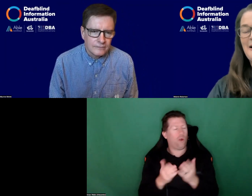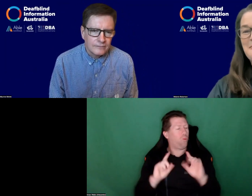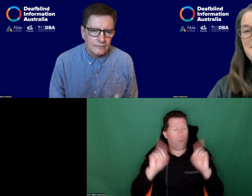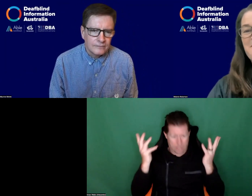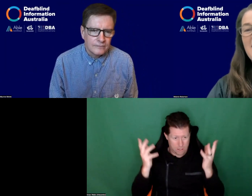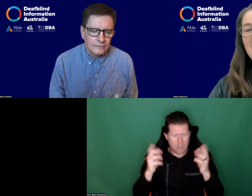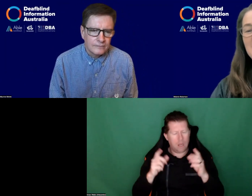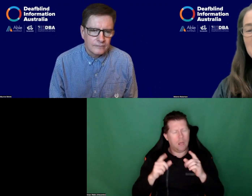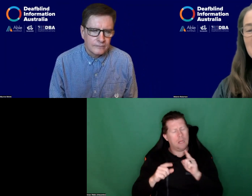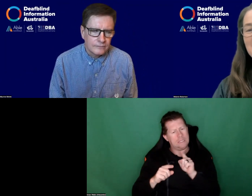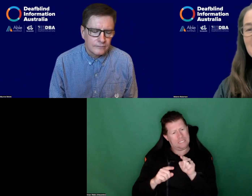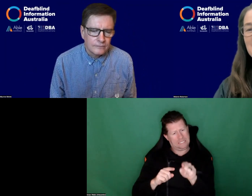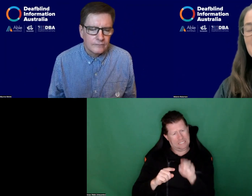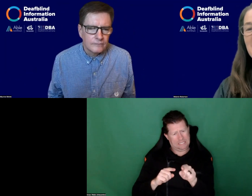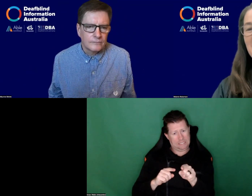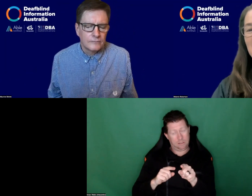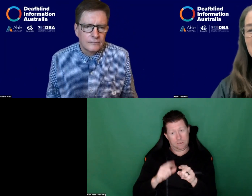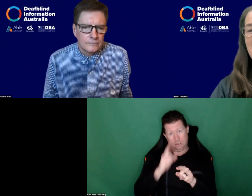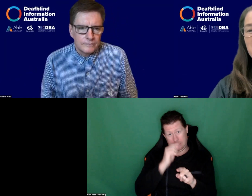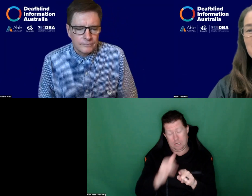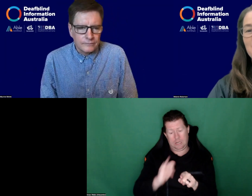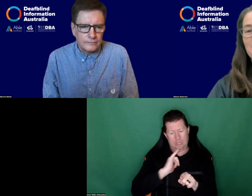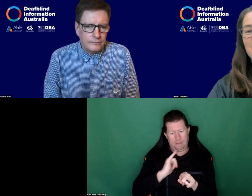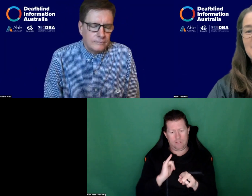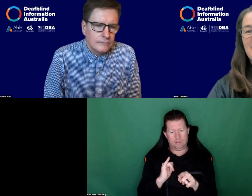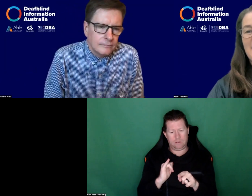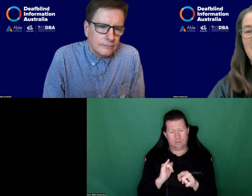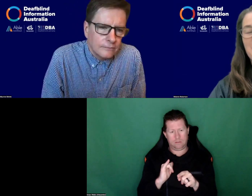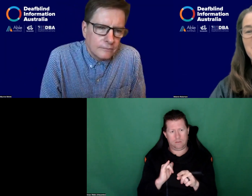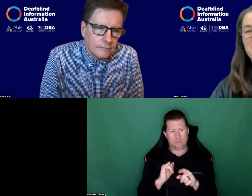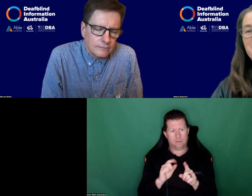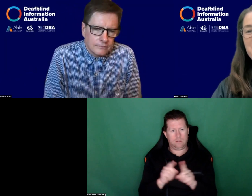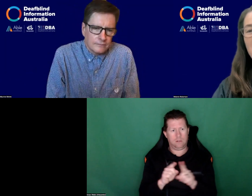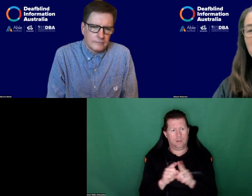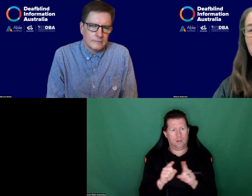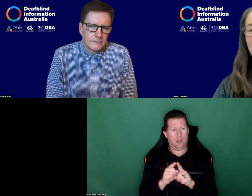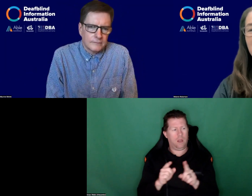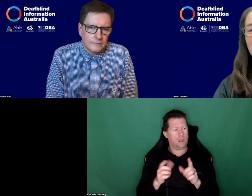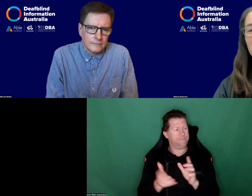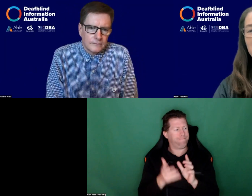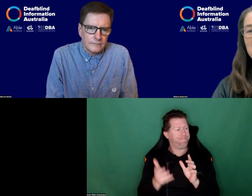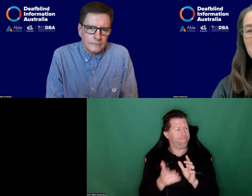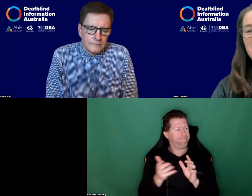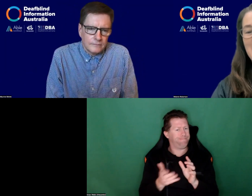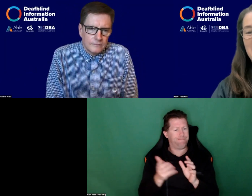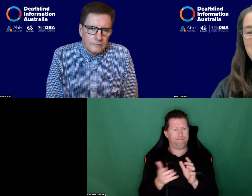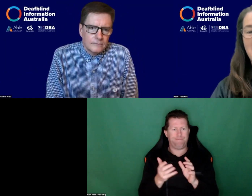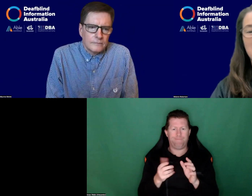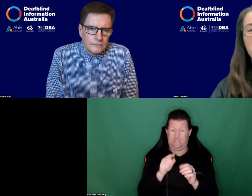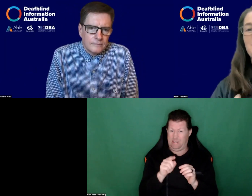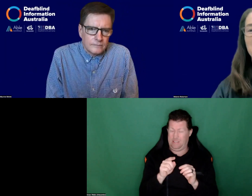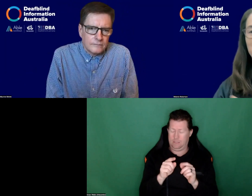Could you give us some other examples for the ones that you talked about, about a possible